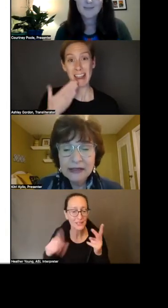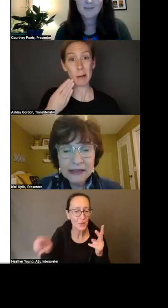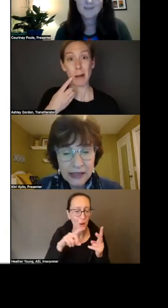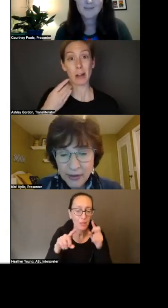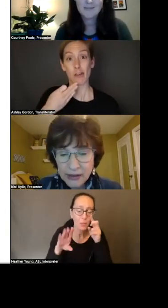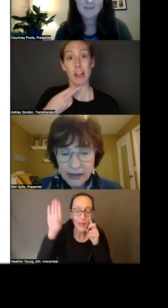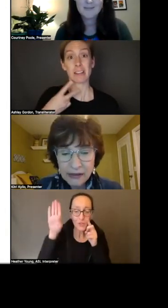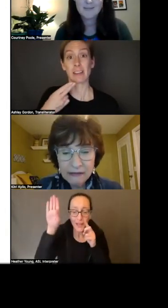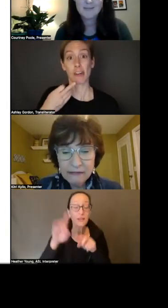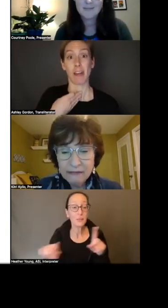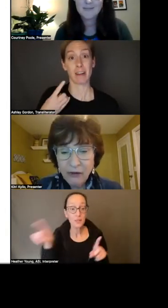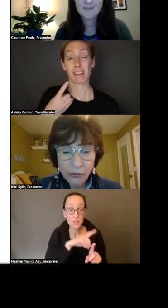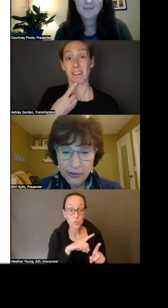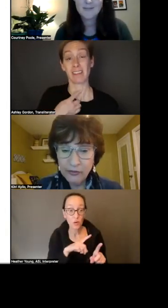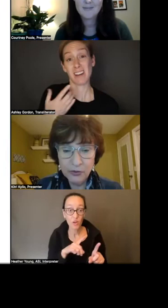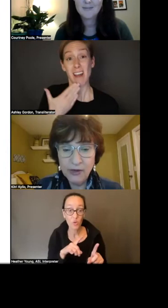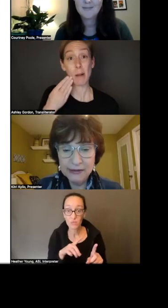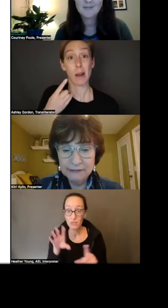Did anybody get all three of them correct?